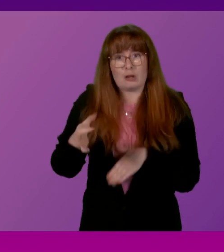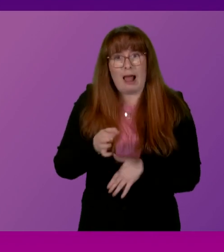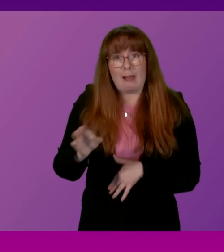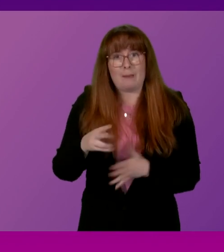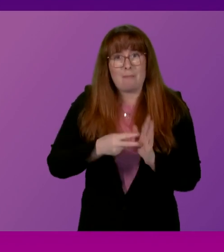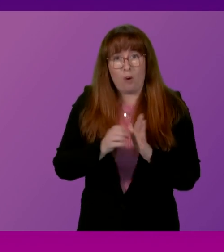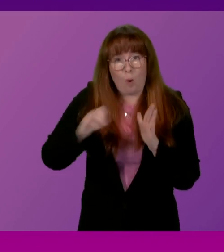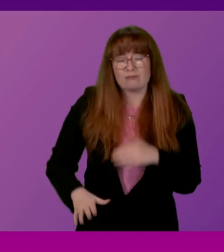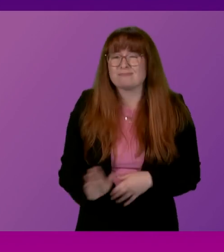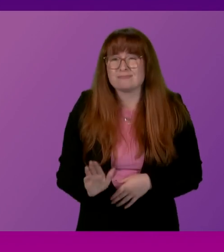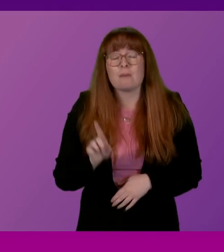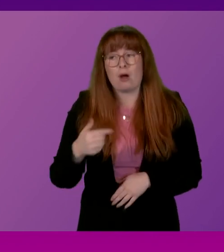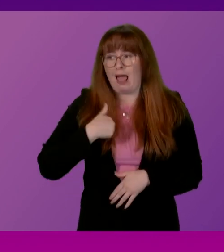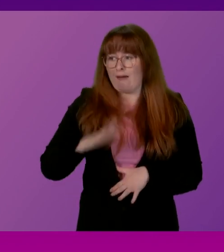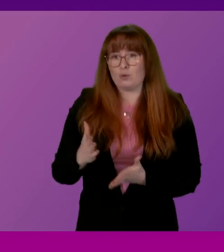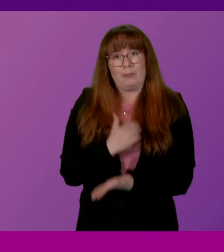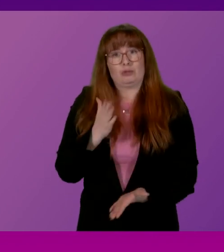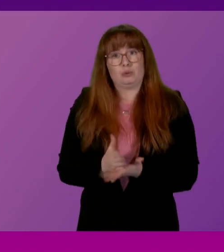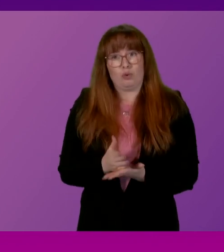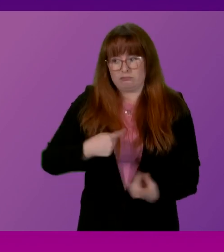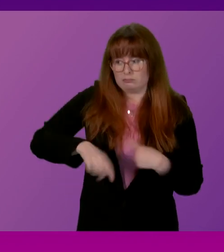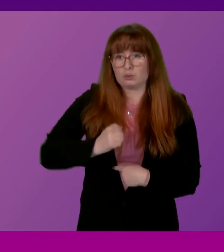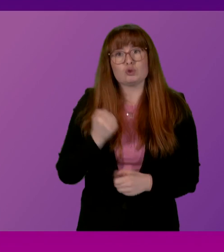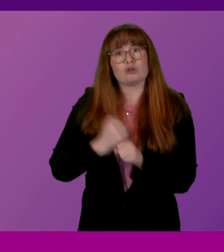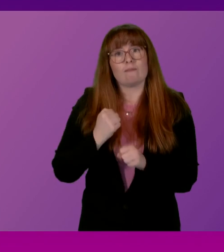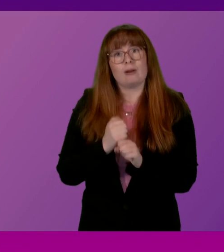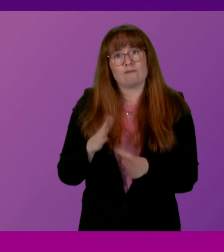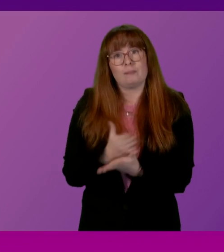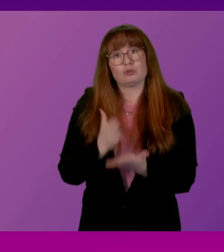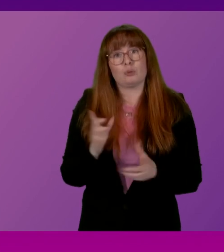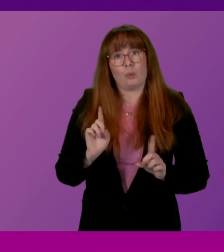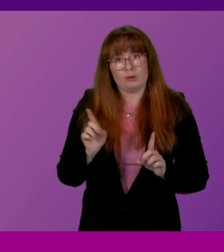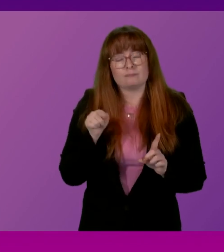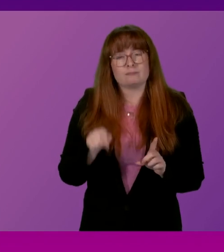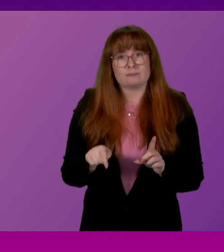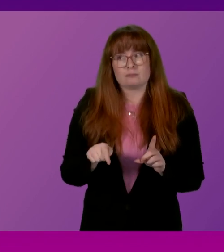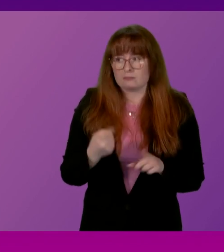We have to ensure that we as the Scottish Government make good on the commitments that